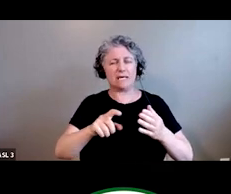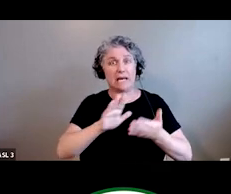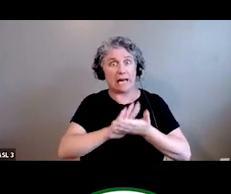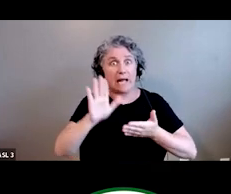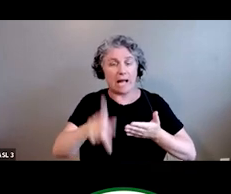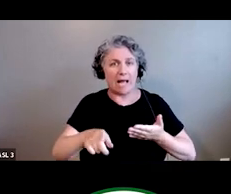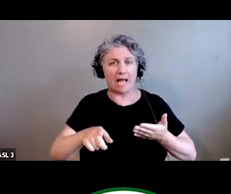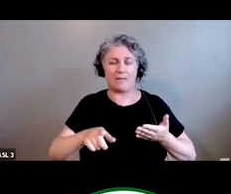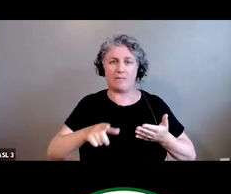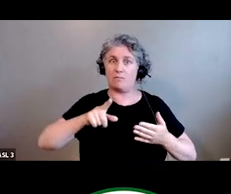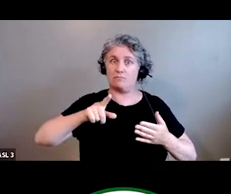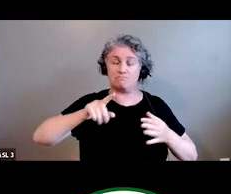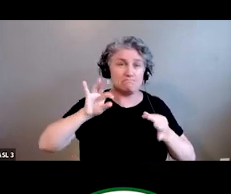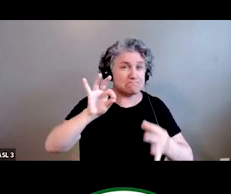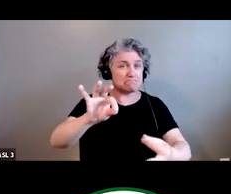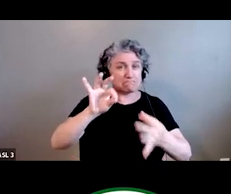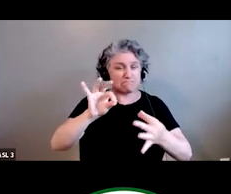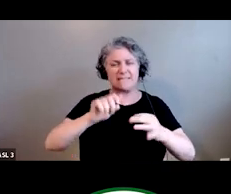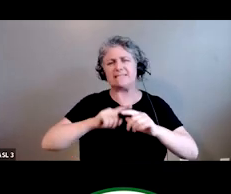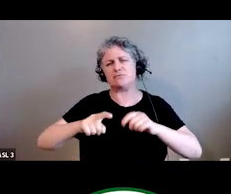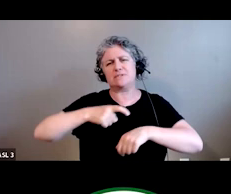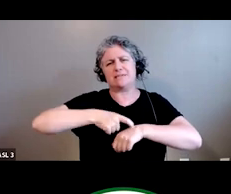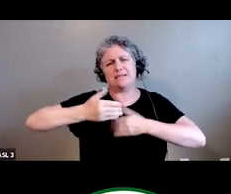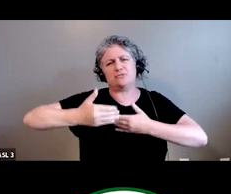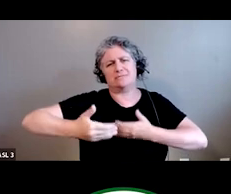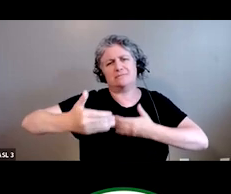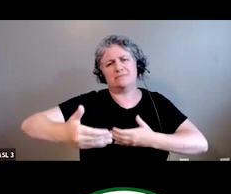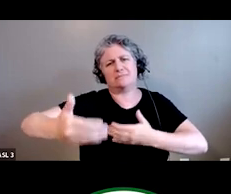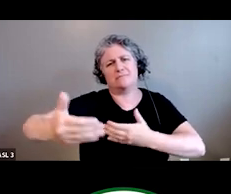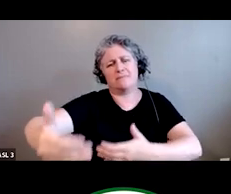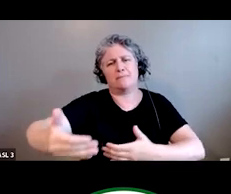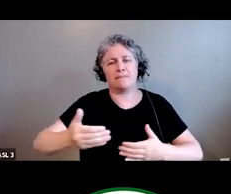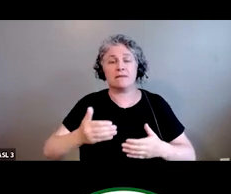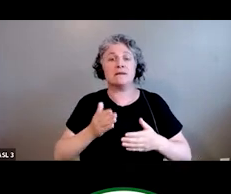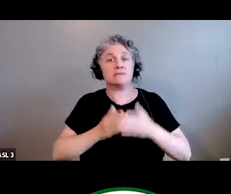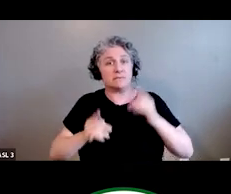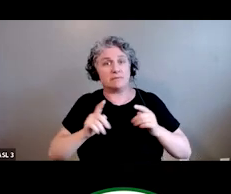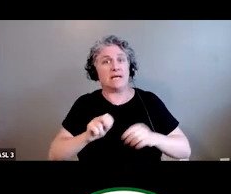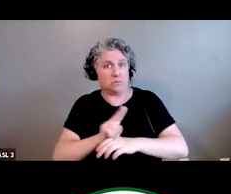But there's often these, impacts that are need bigger solutions or take longer. And